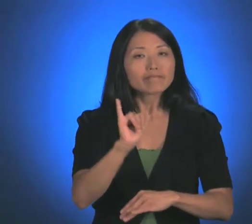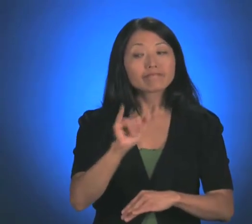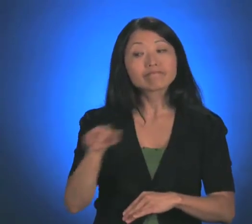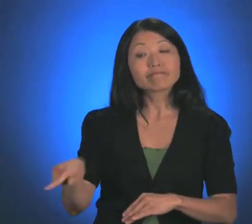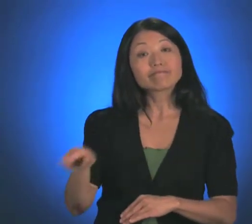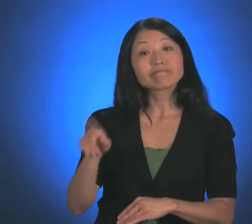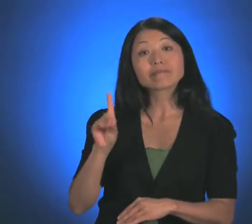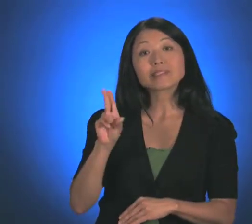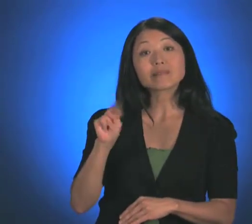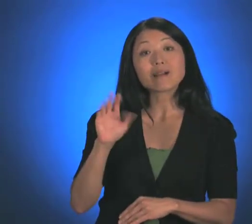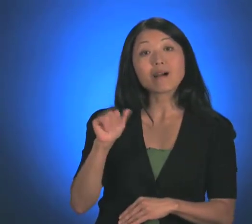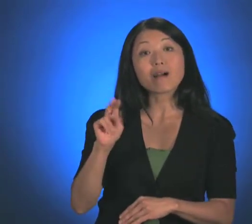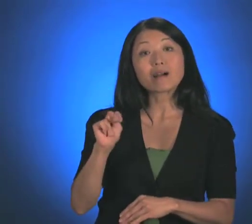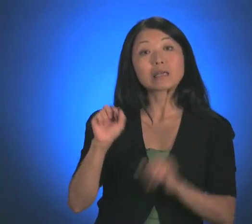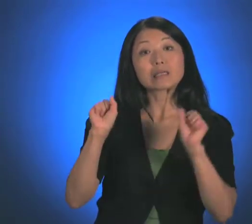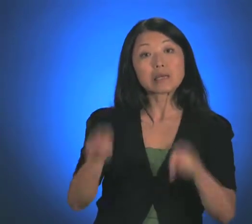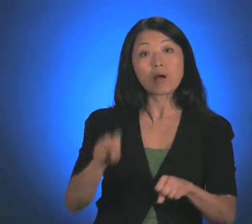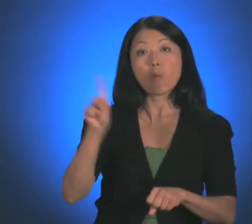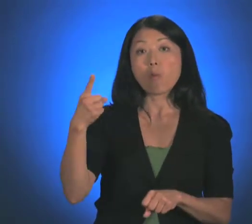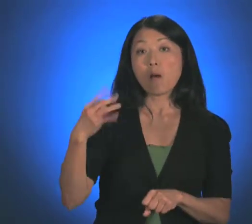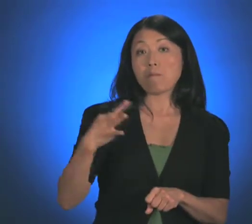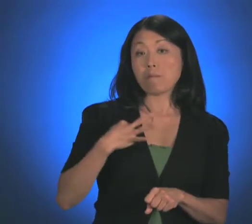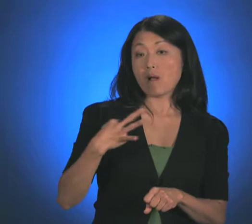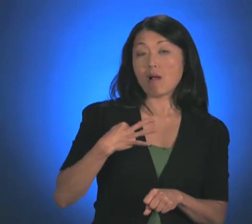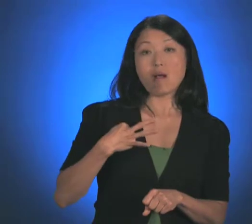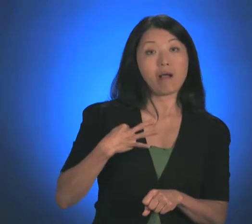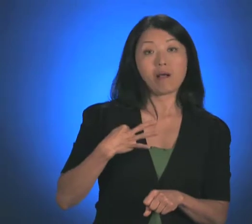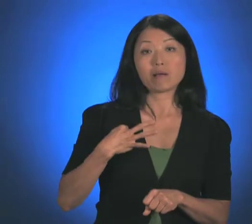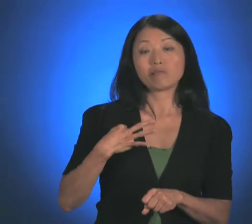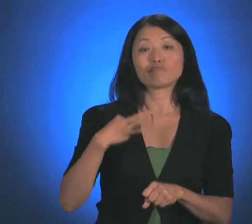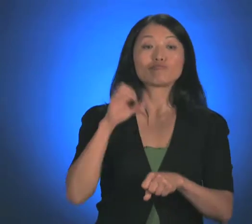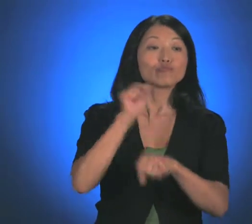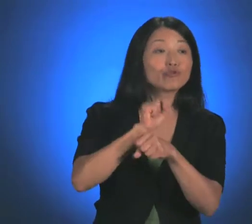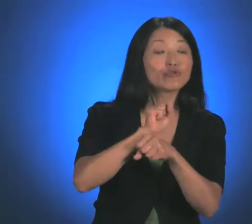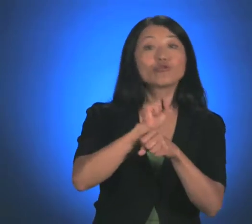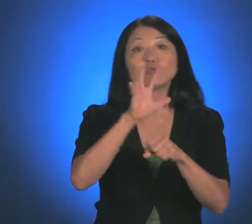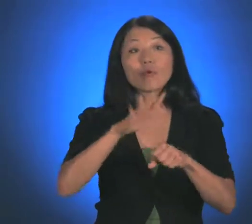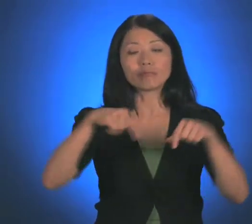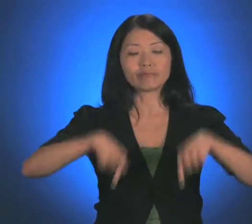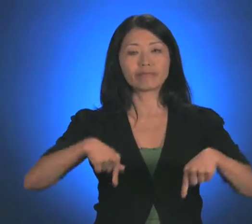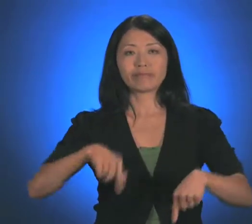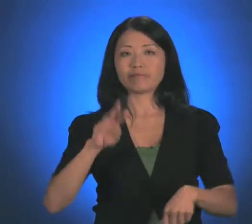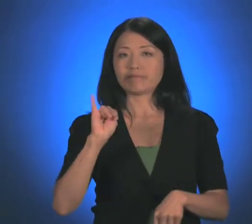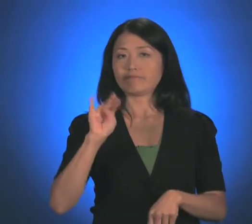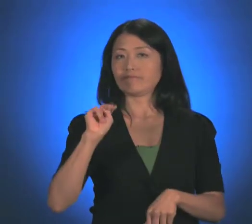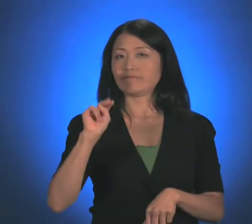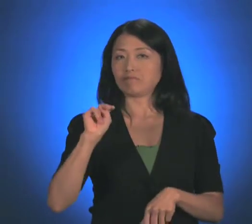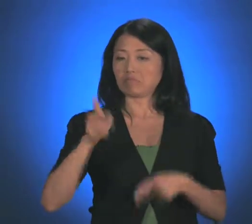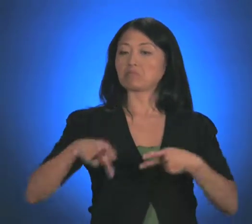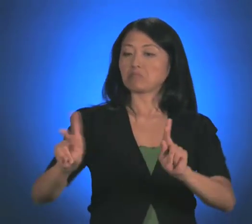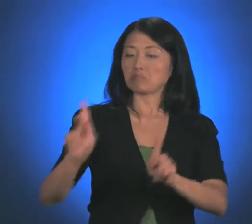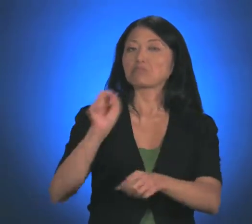Duncan is now one of the company’s top mechanics.